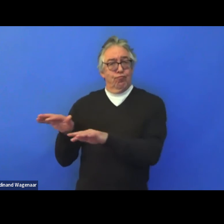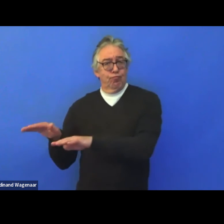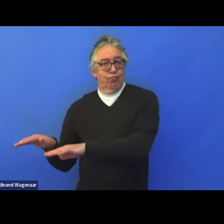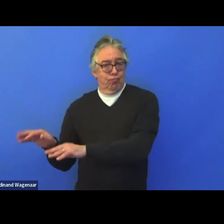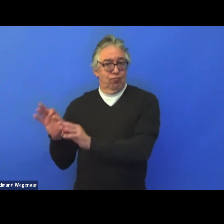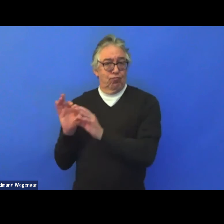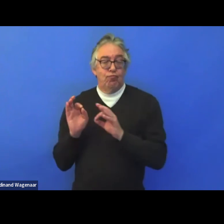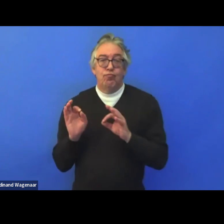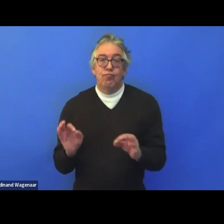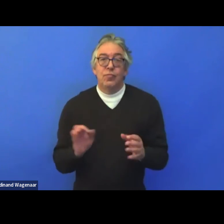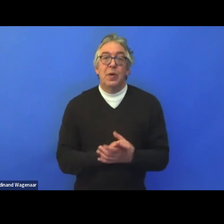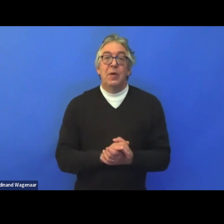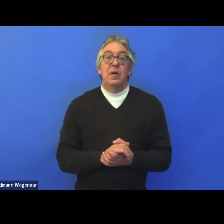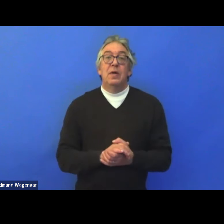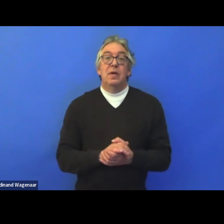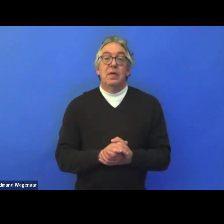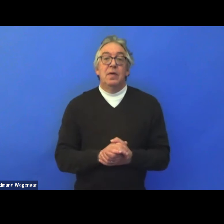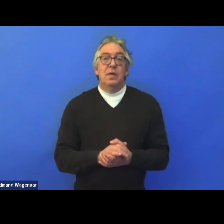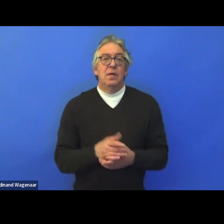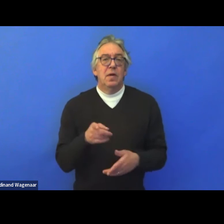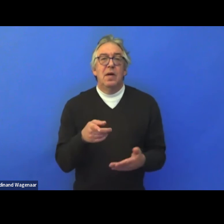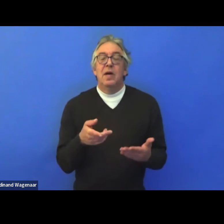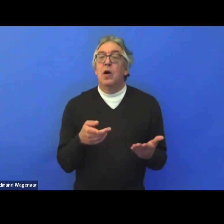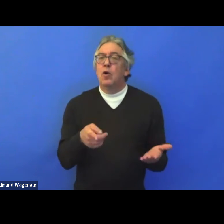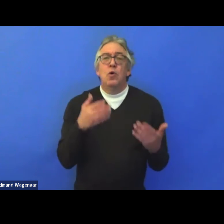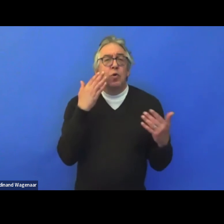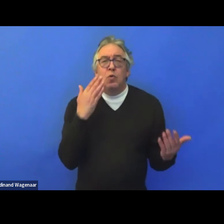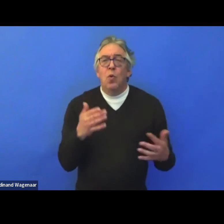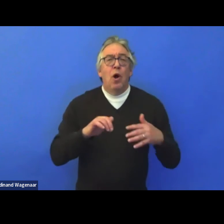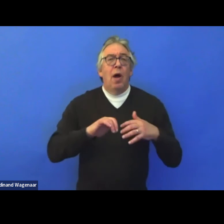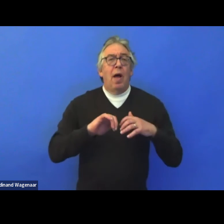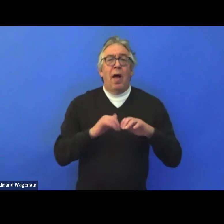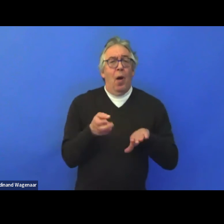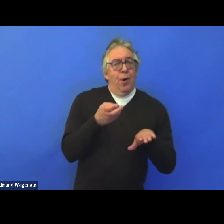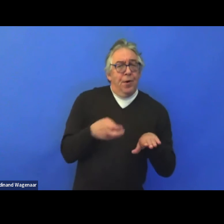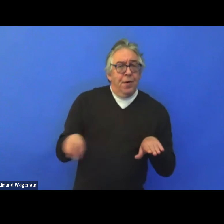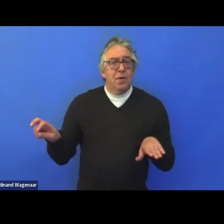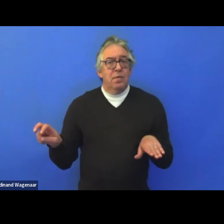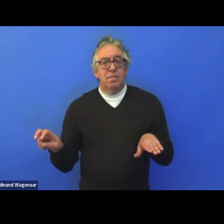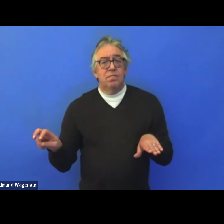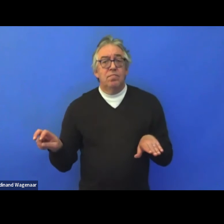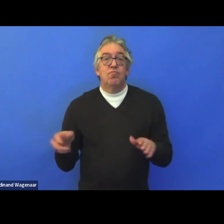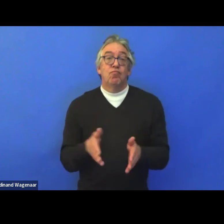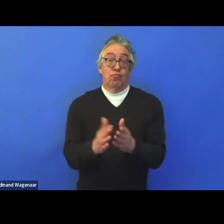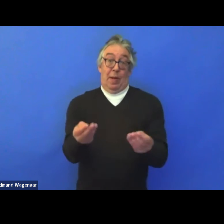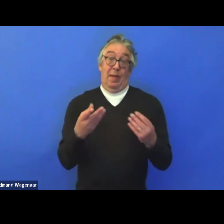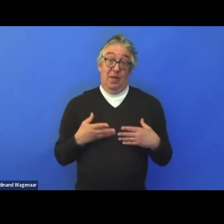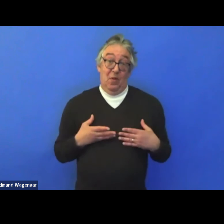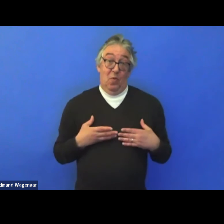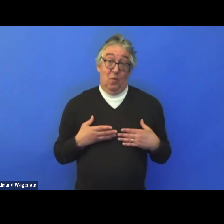If anyone cannot manage to join the breakout room session, let me know through the chat box.